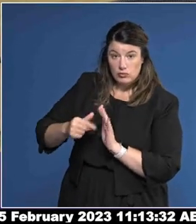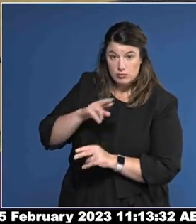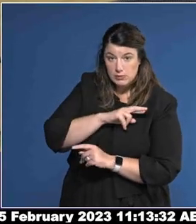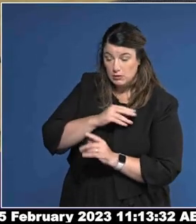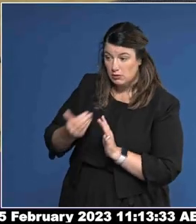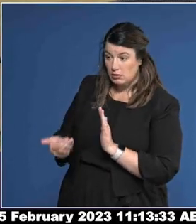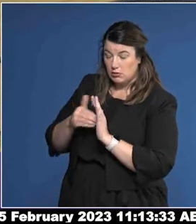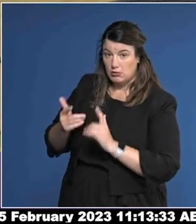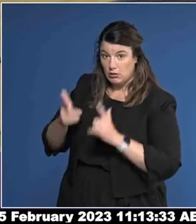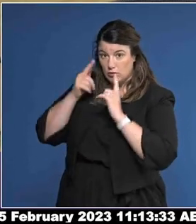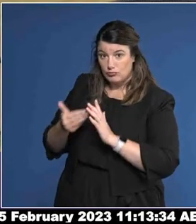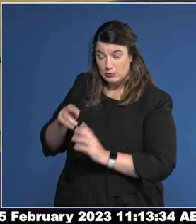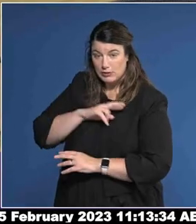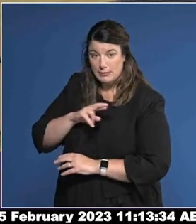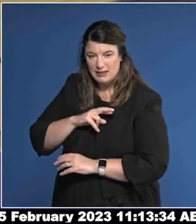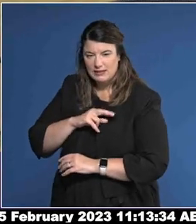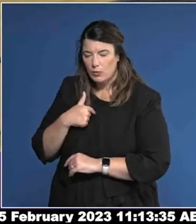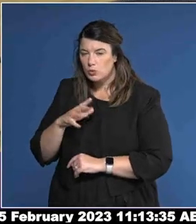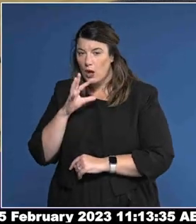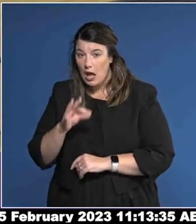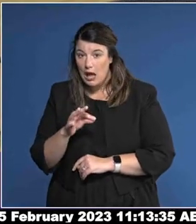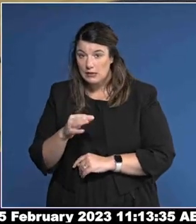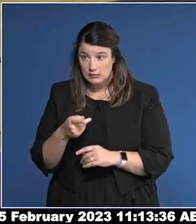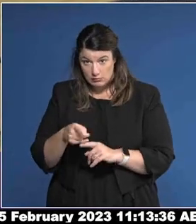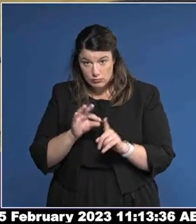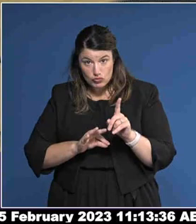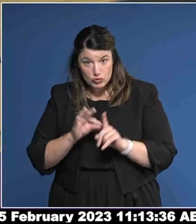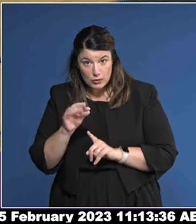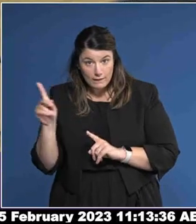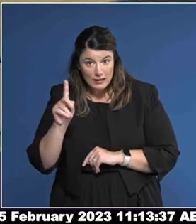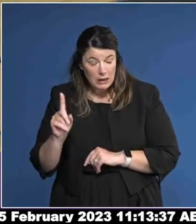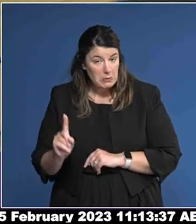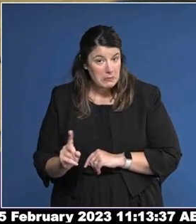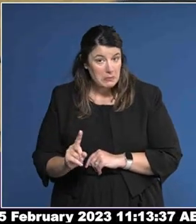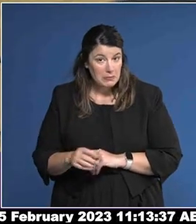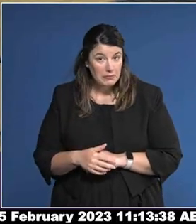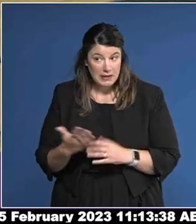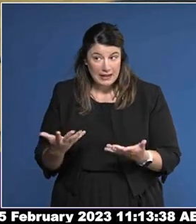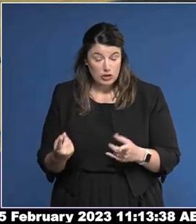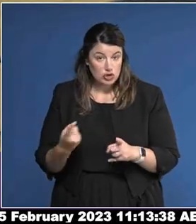have been made in the organisation to address, obviously, the staffing arrangements